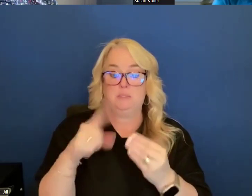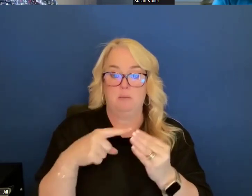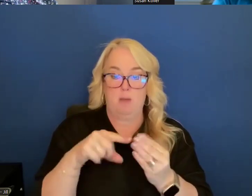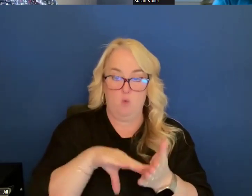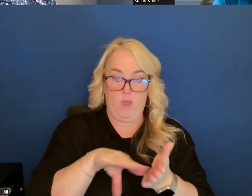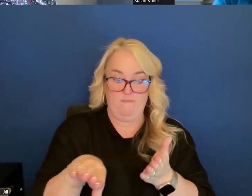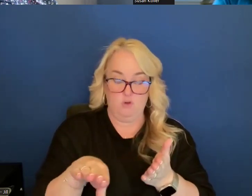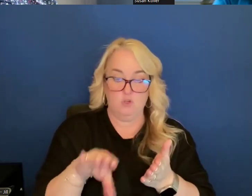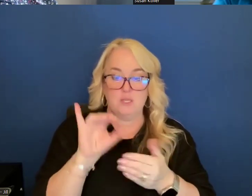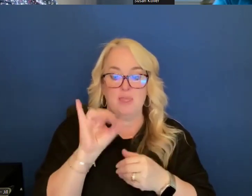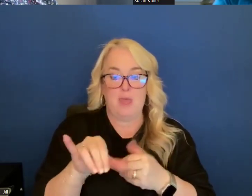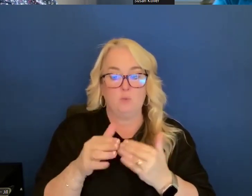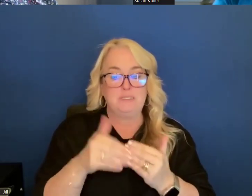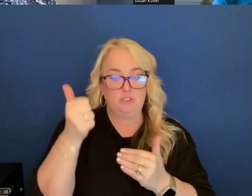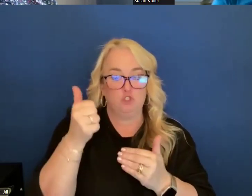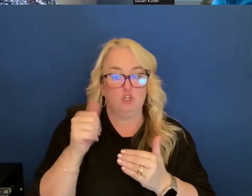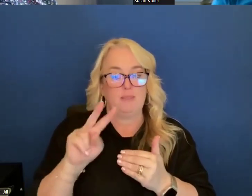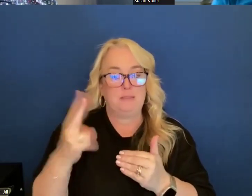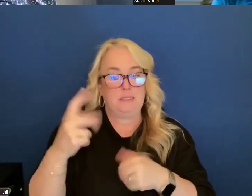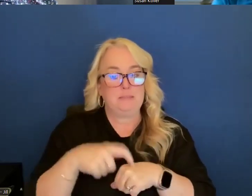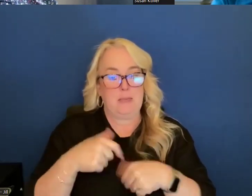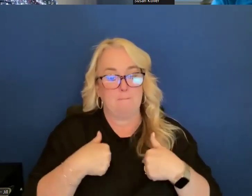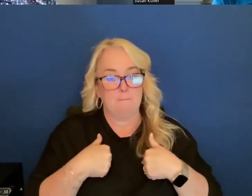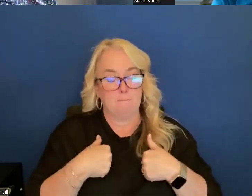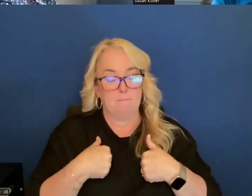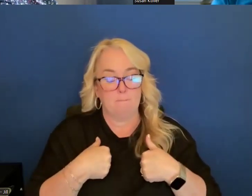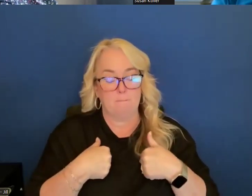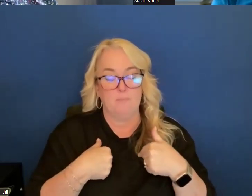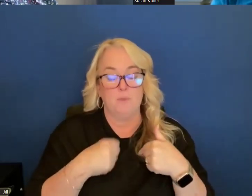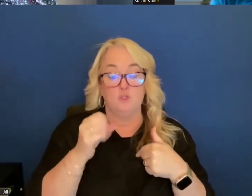lot easier the second time around. So for all of you who